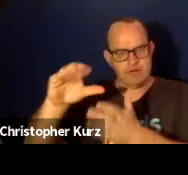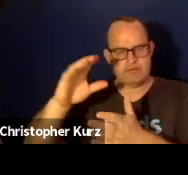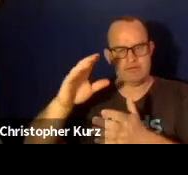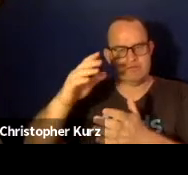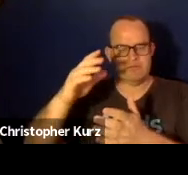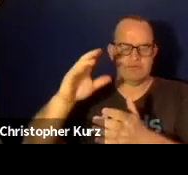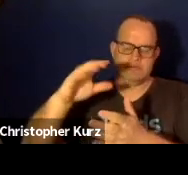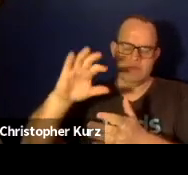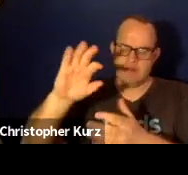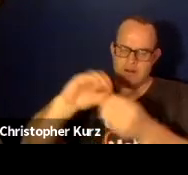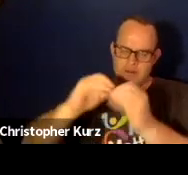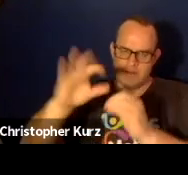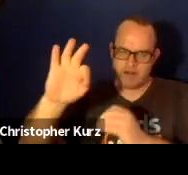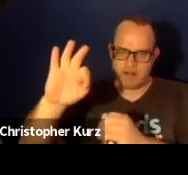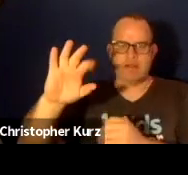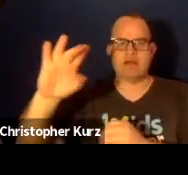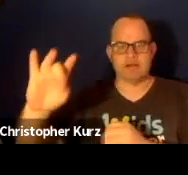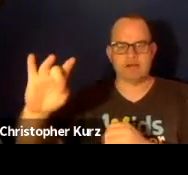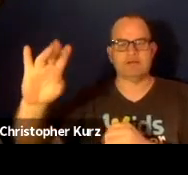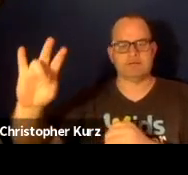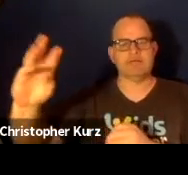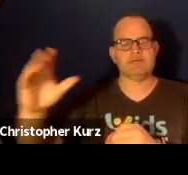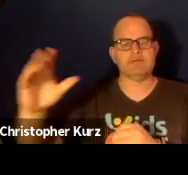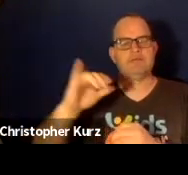and then on each of the subsequent pages we will have